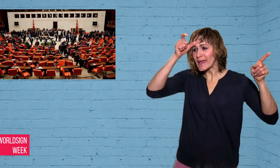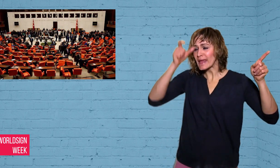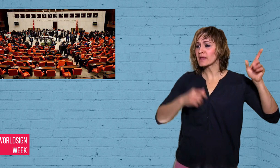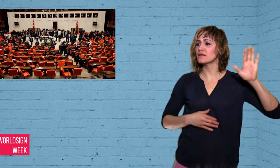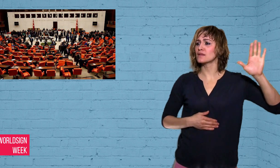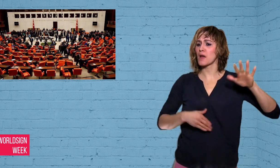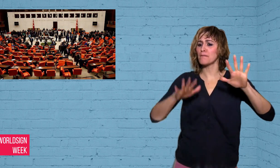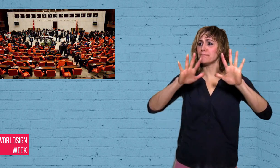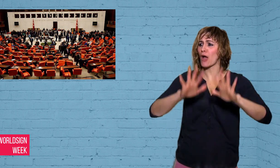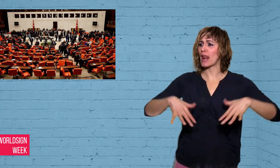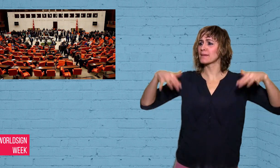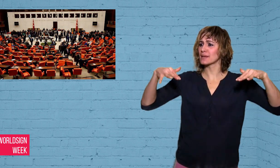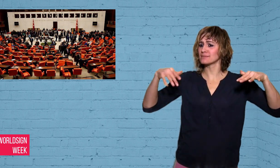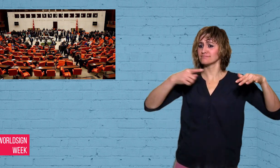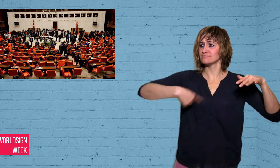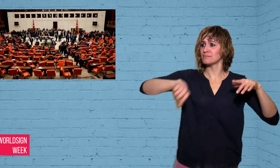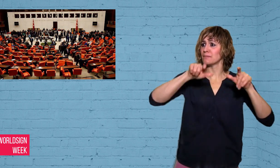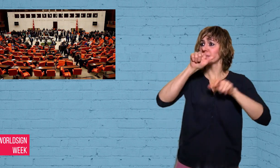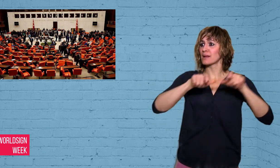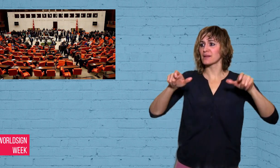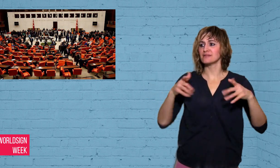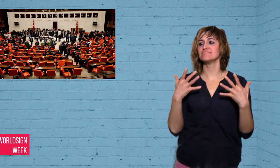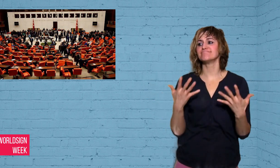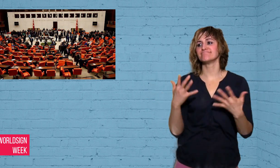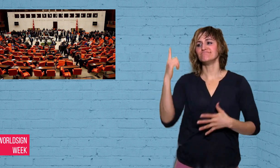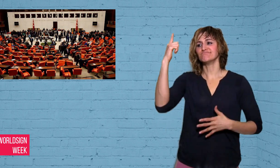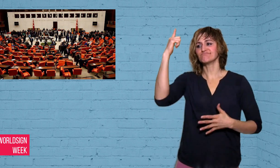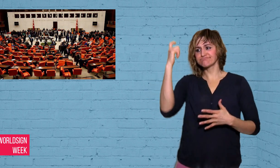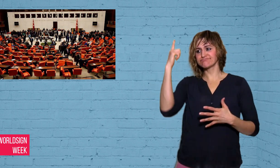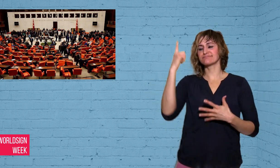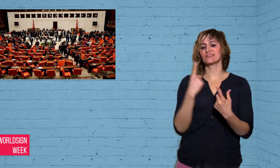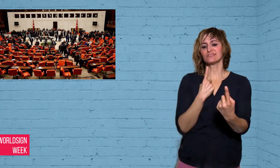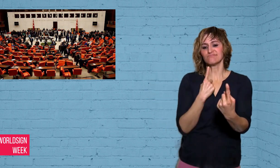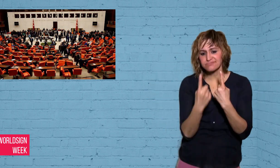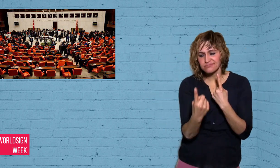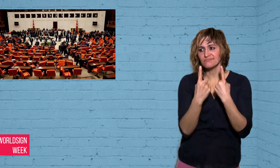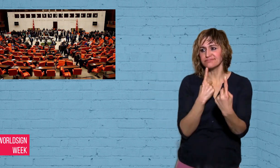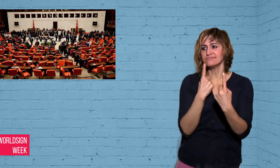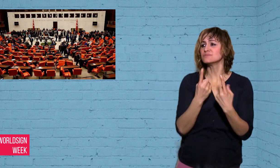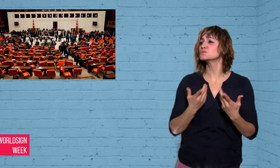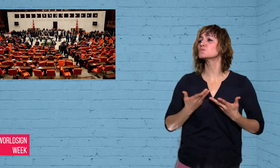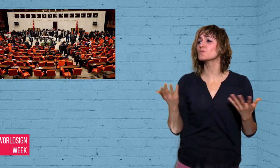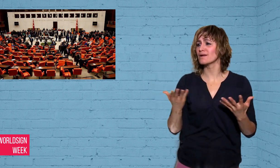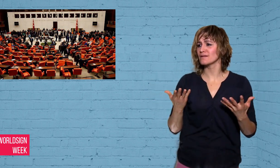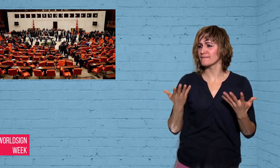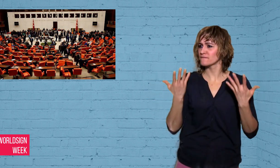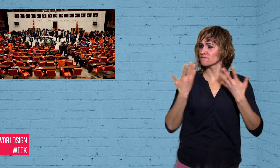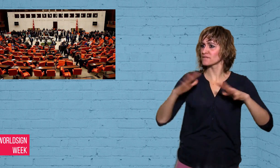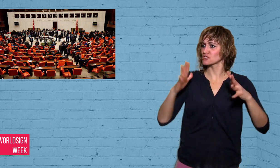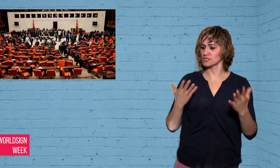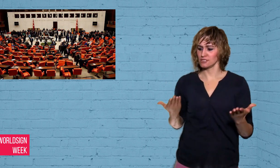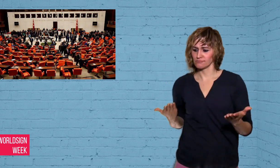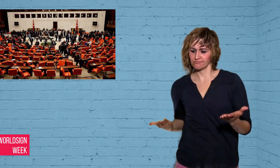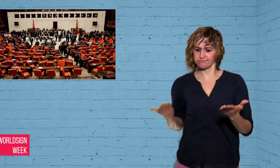Dawn: Turkey’s Parliament began debating on